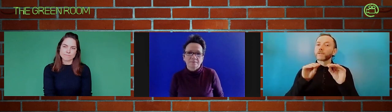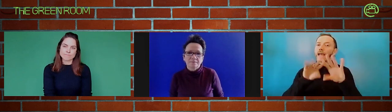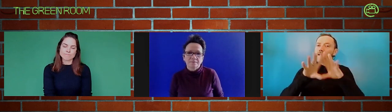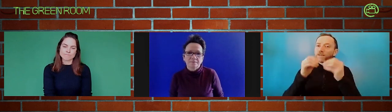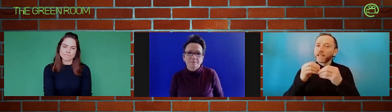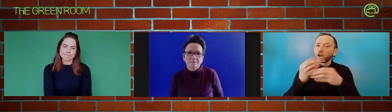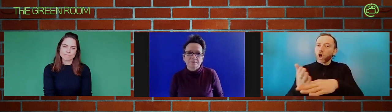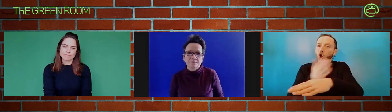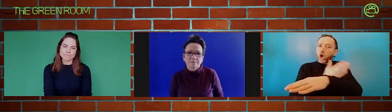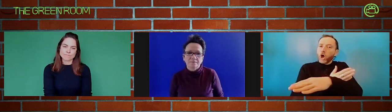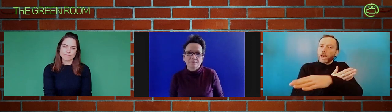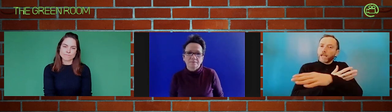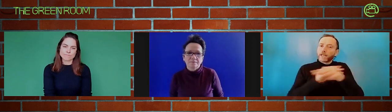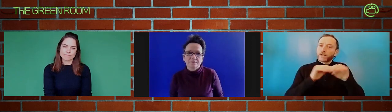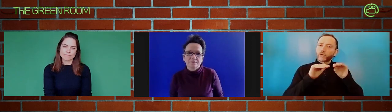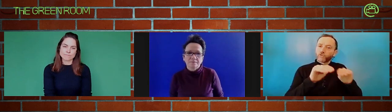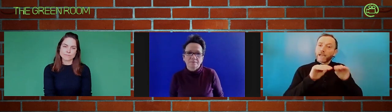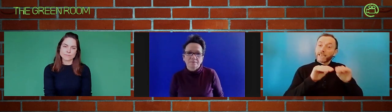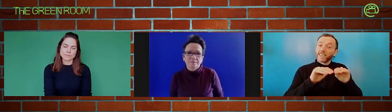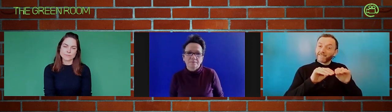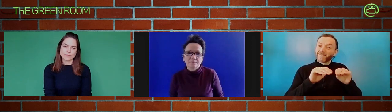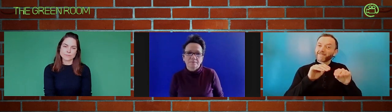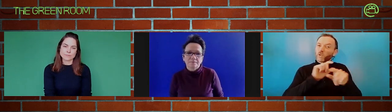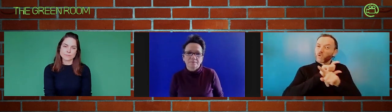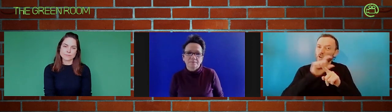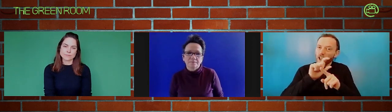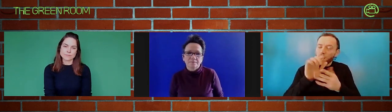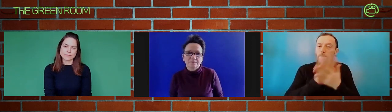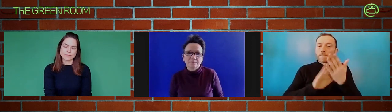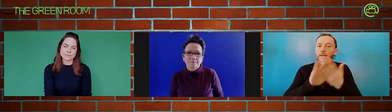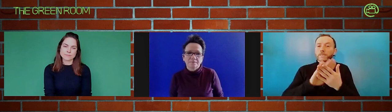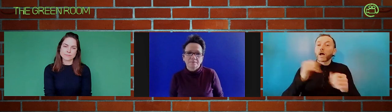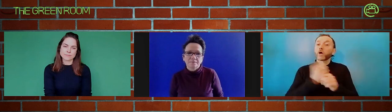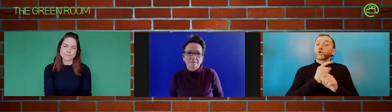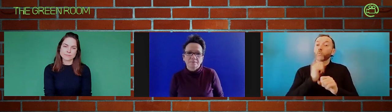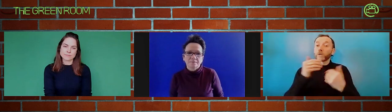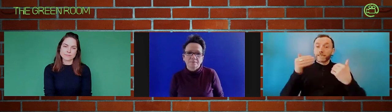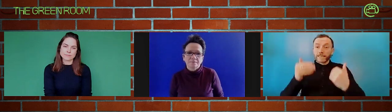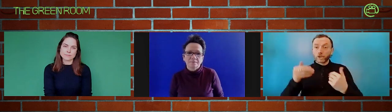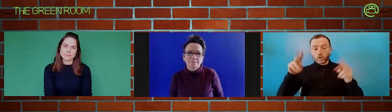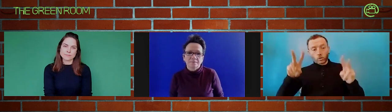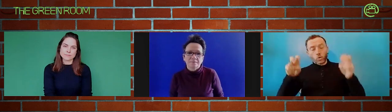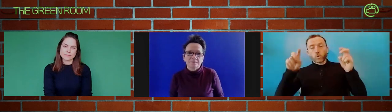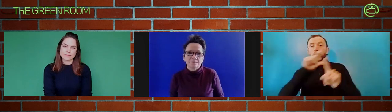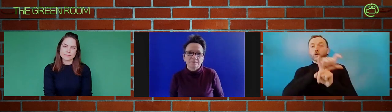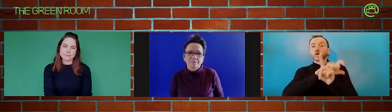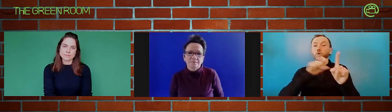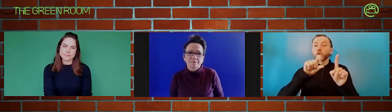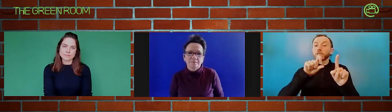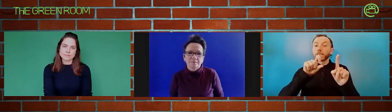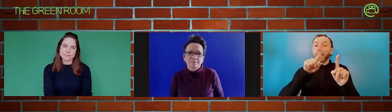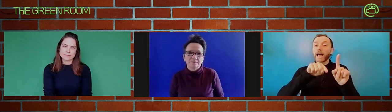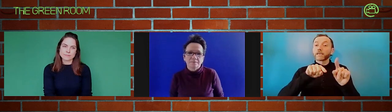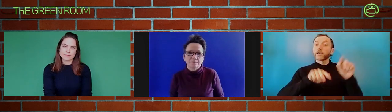do a a session on community and diversity with the students. So I talk about